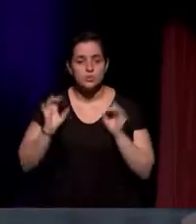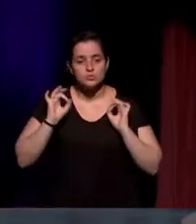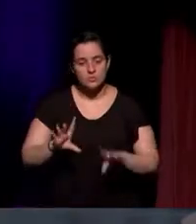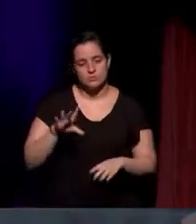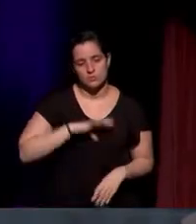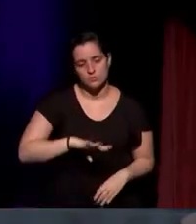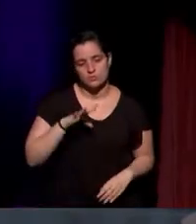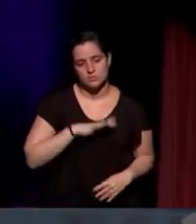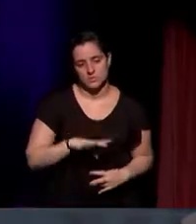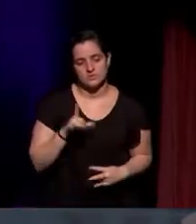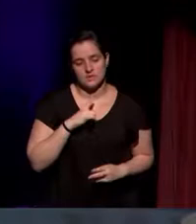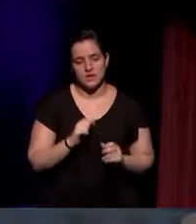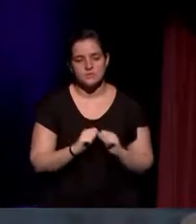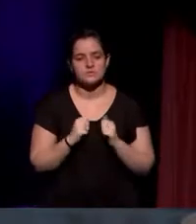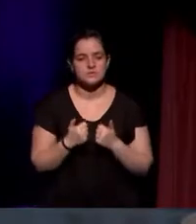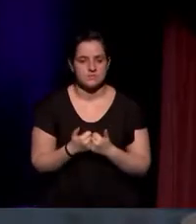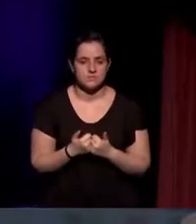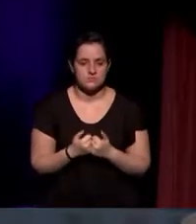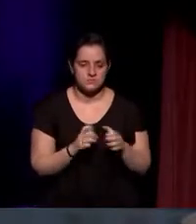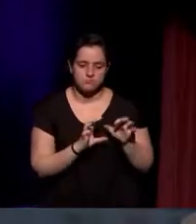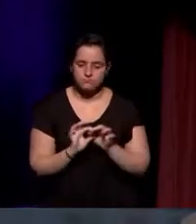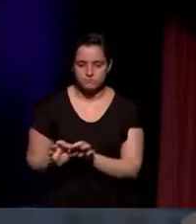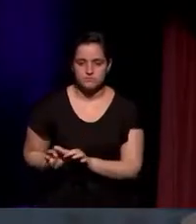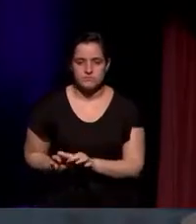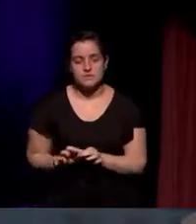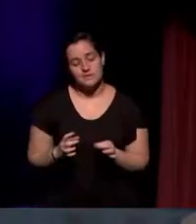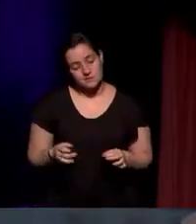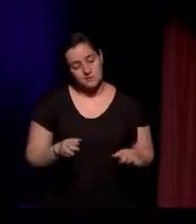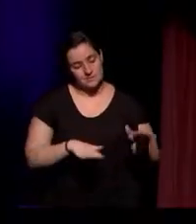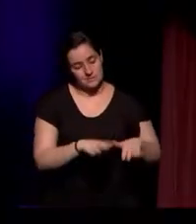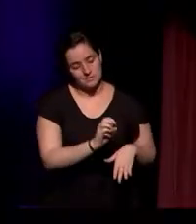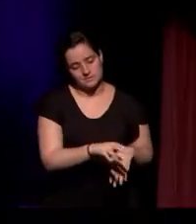because they had associations, and according to with their regions in Portugal.